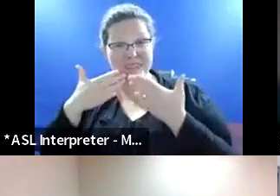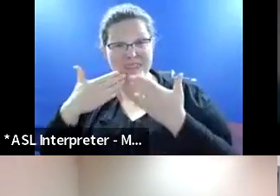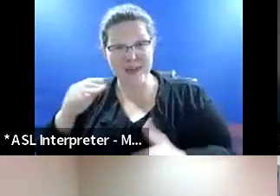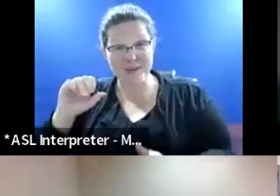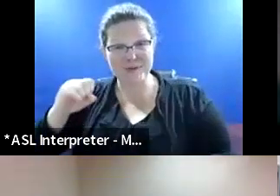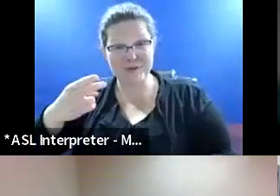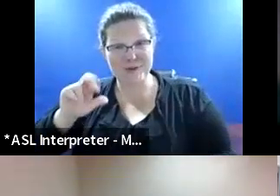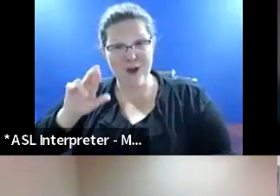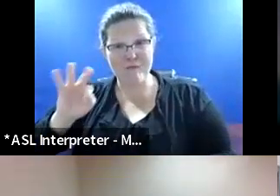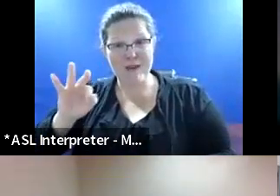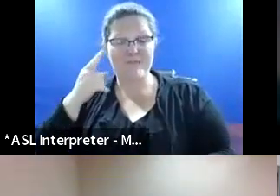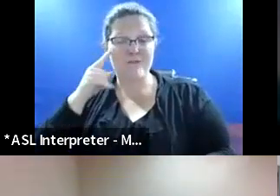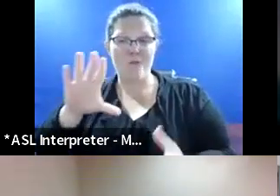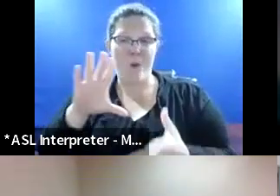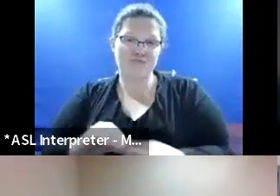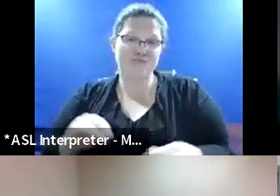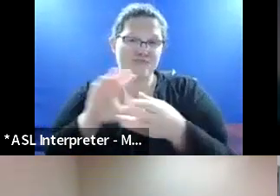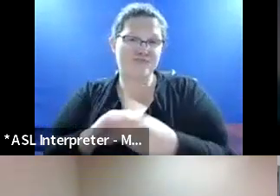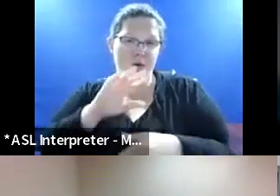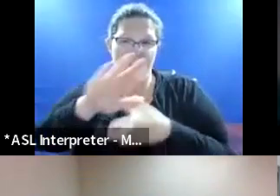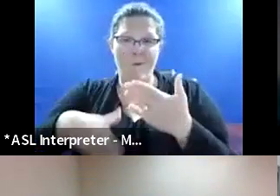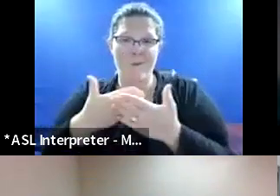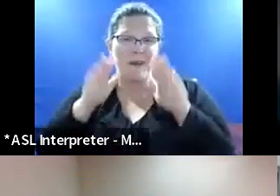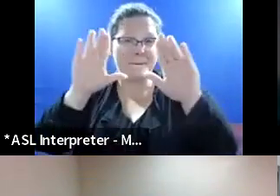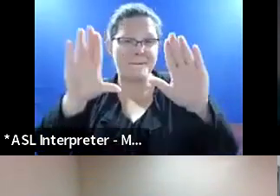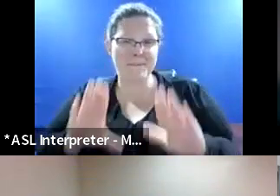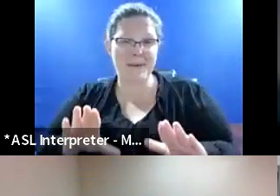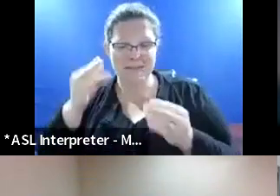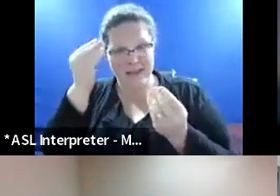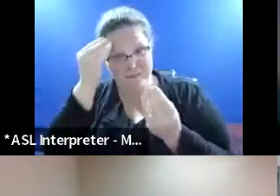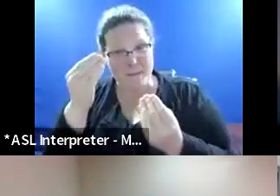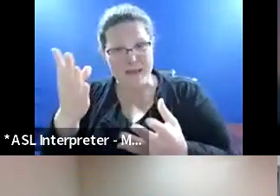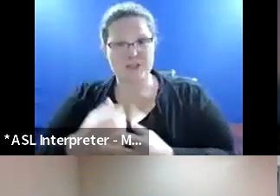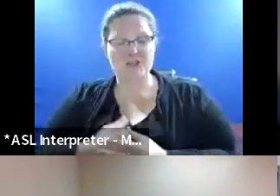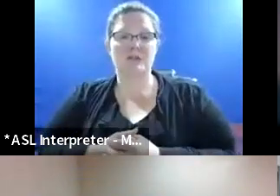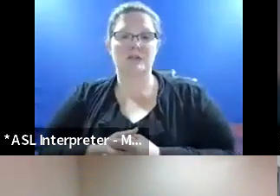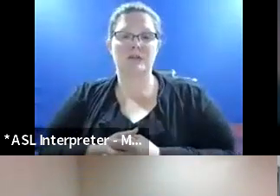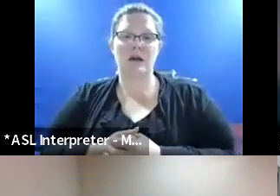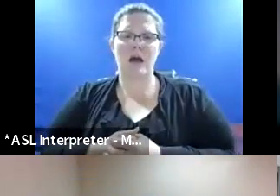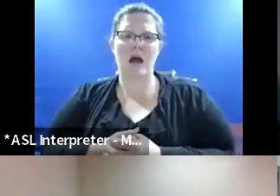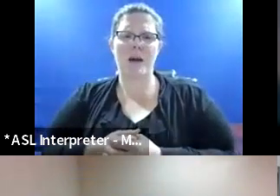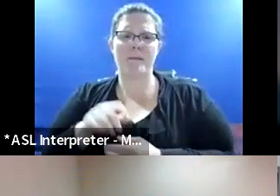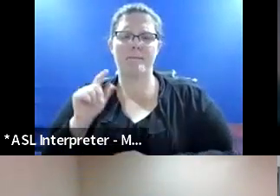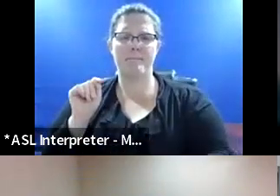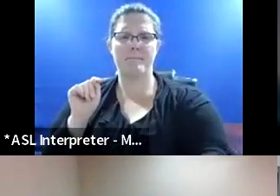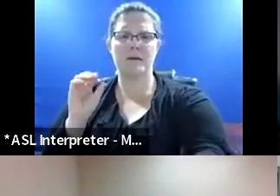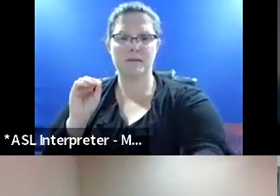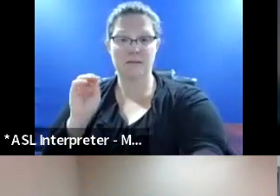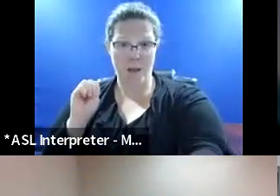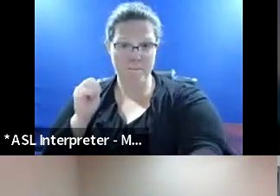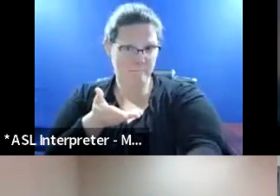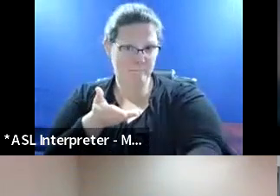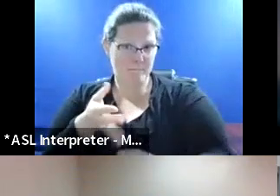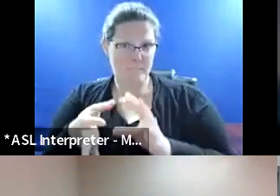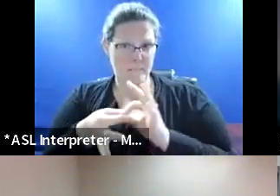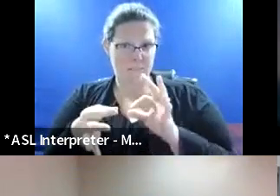HOPE THAT ANSWERED YOUR QUESTIONS.